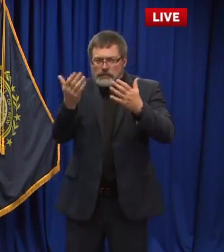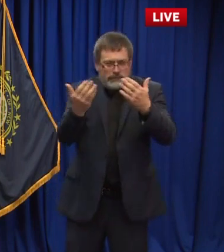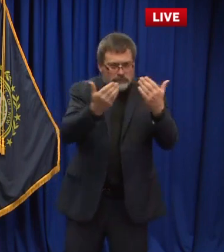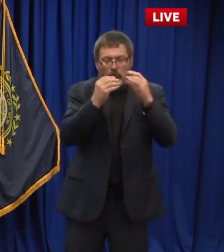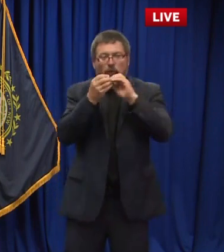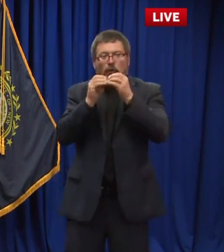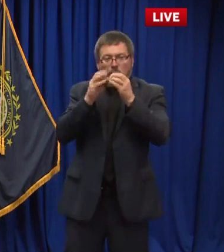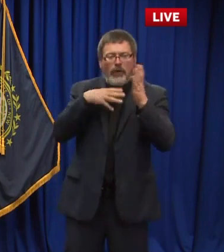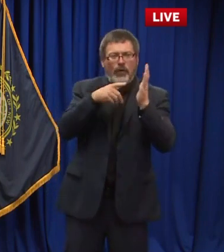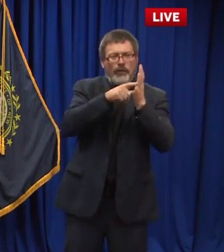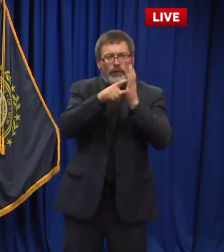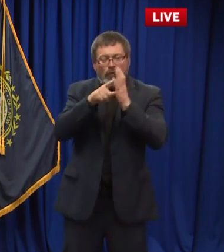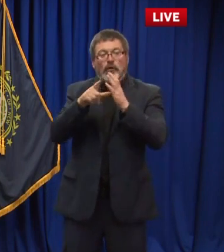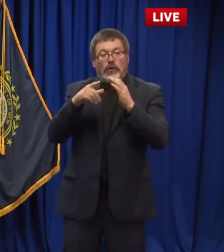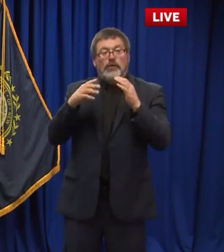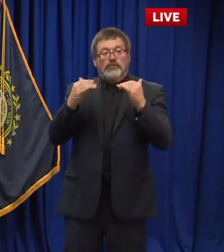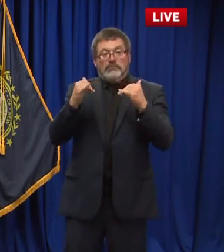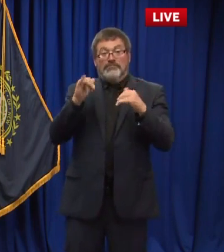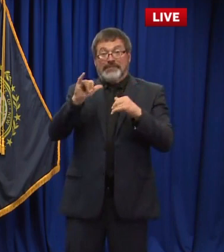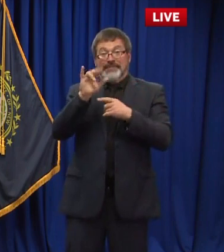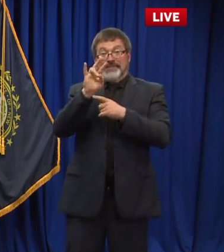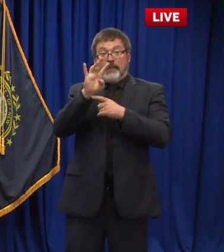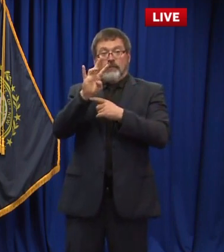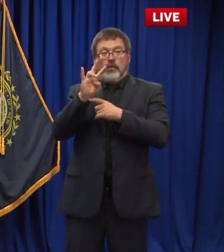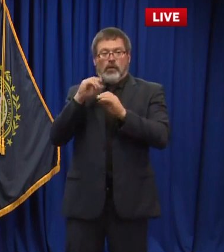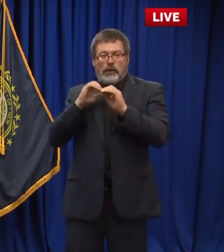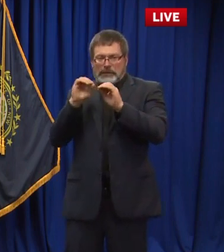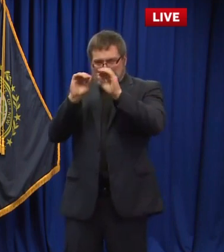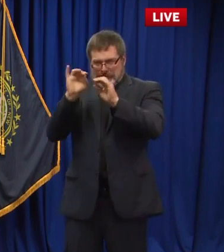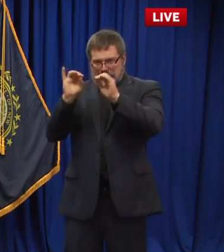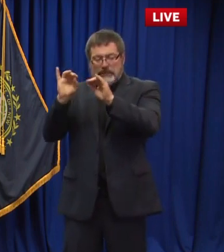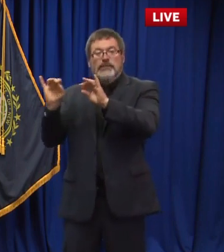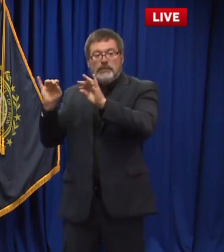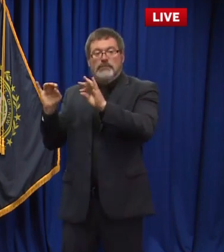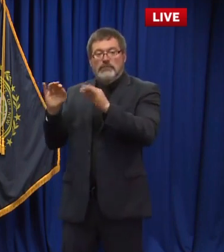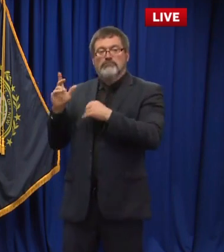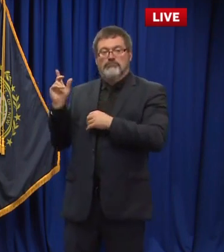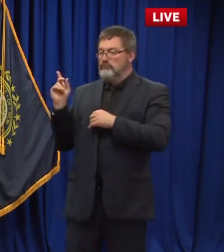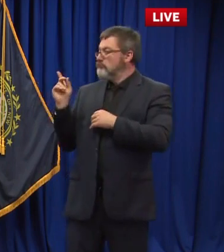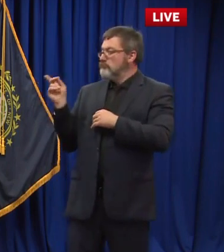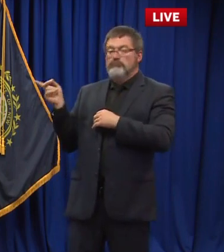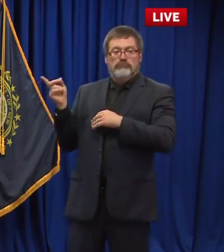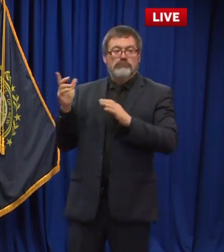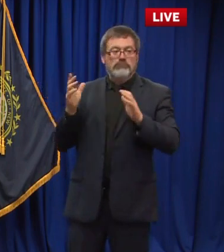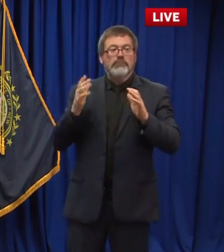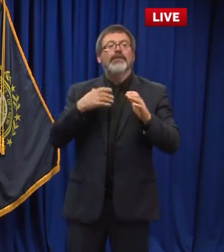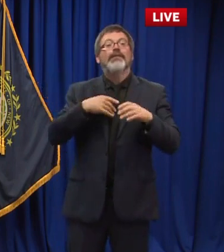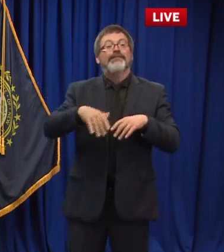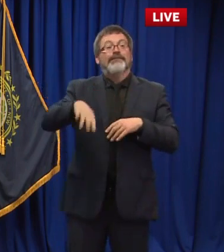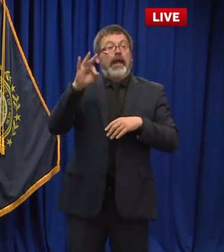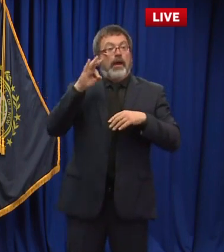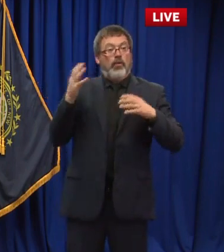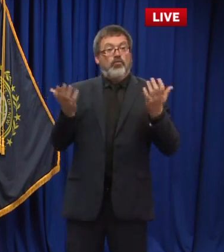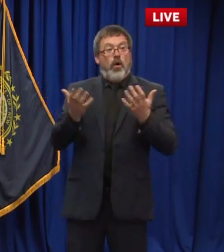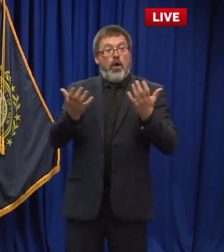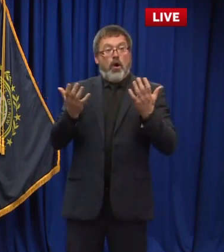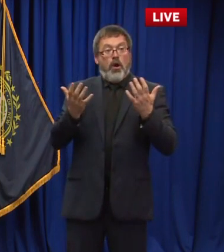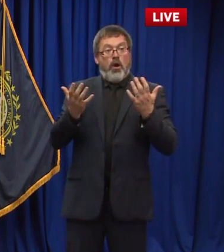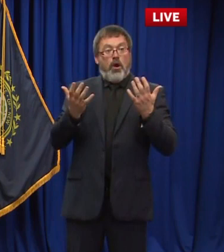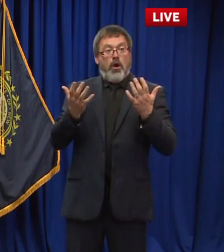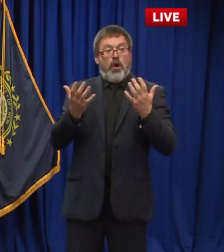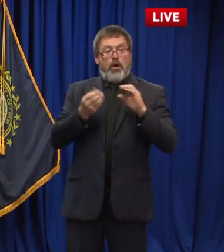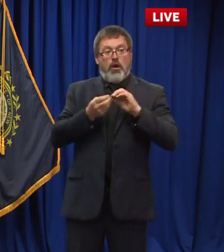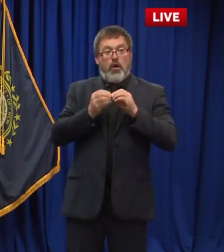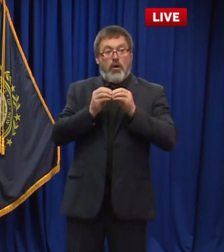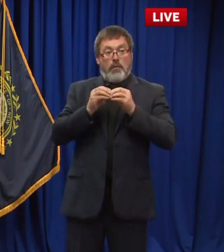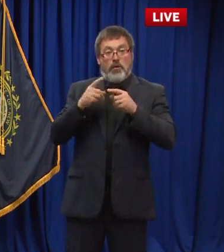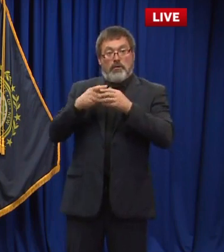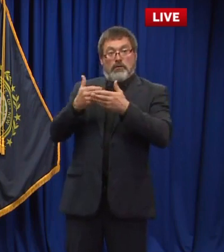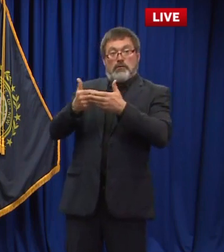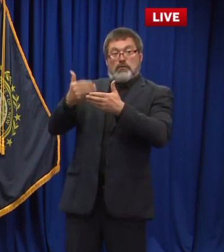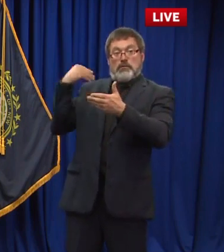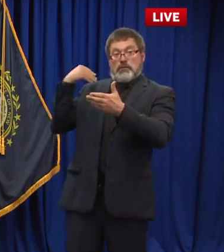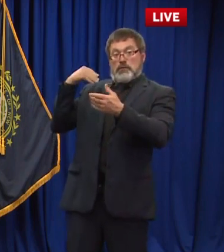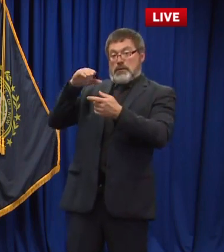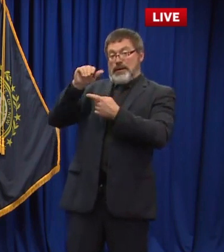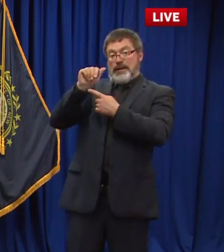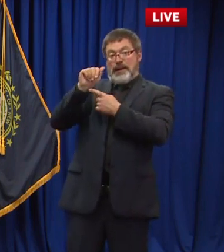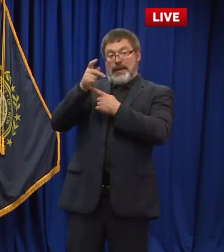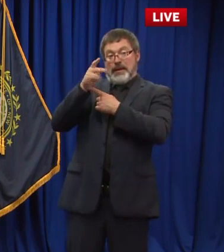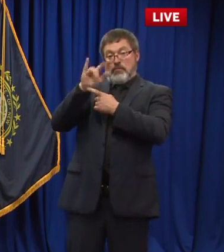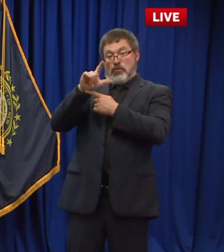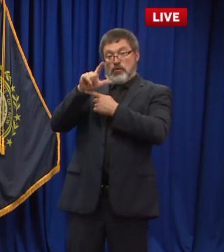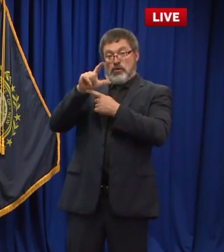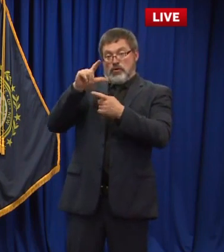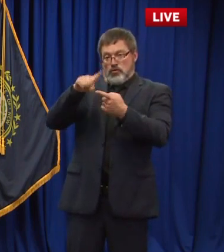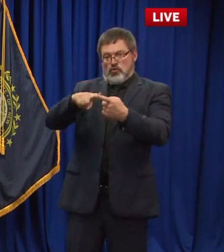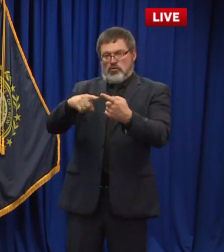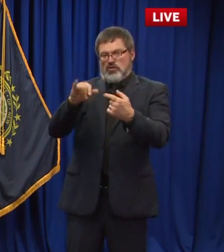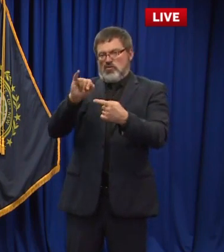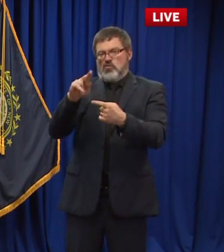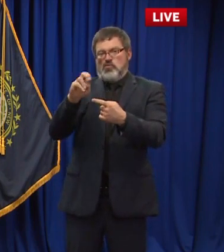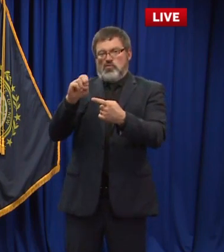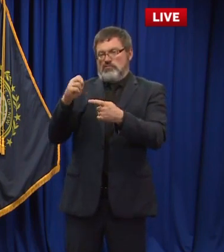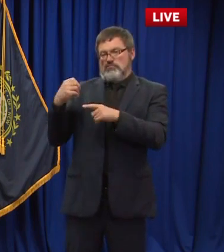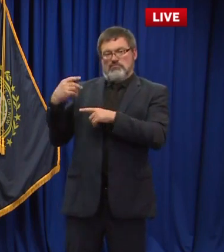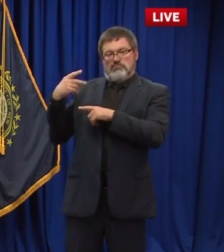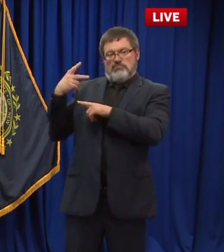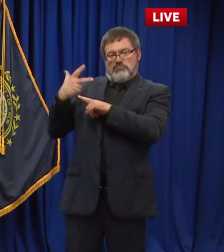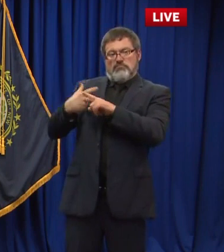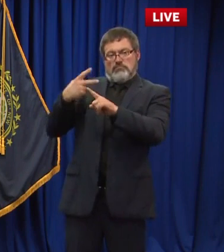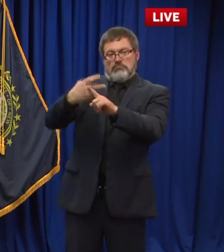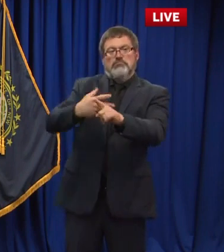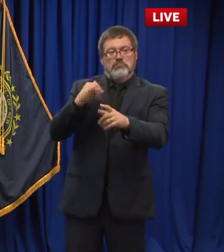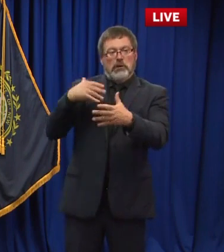COMPLETENESS OF HOSPITALIZATION DATA, AND THESE 70 FOUR ADDITIONAL HOSPITALIZATIONS, IN ADDITION TO THE TWO NEW ONES, WERE PICKED UP PRIMARILY BECAUSE IN THAT DATA REPORTING PROCESS